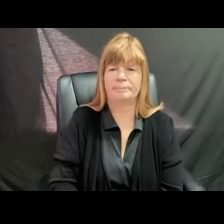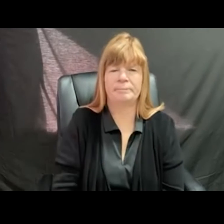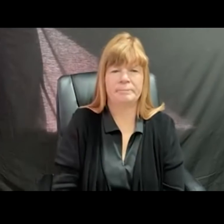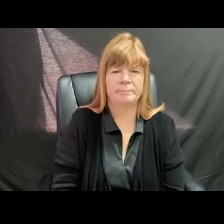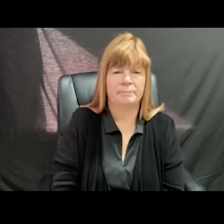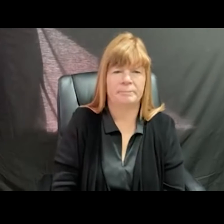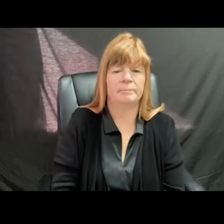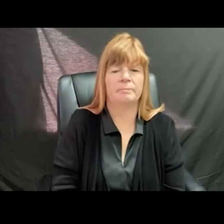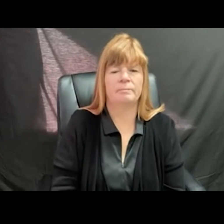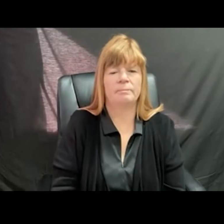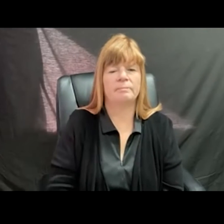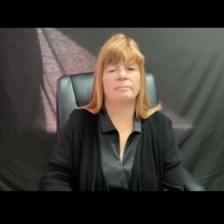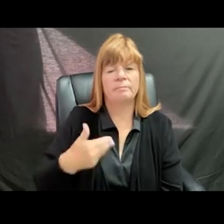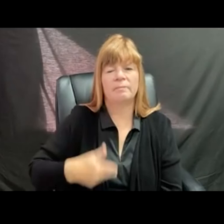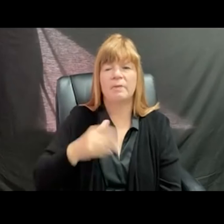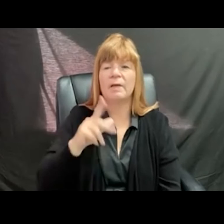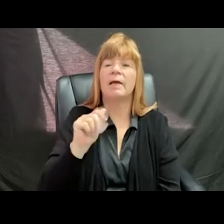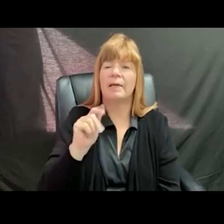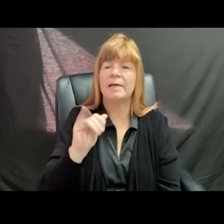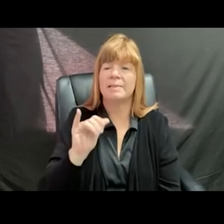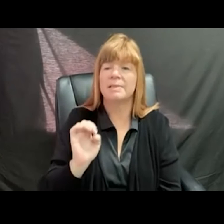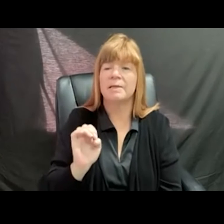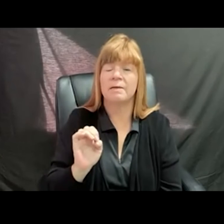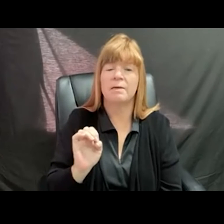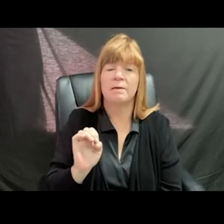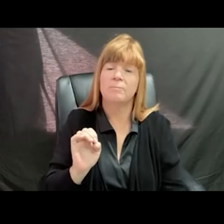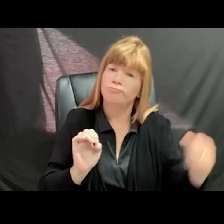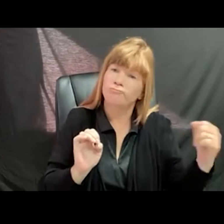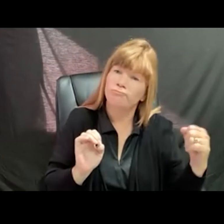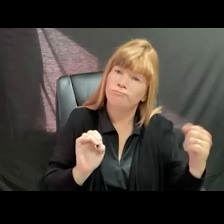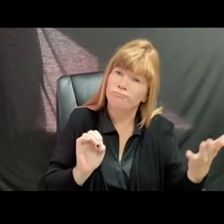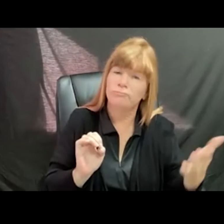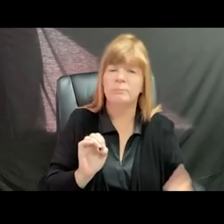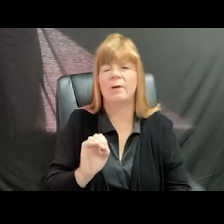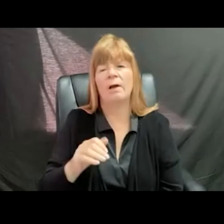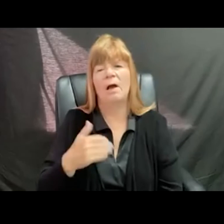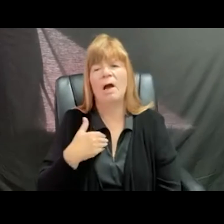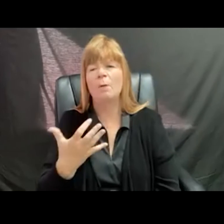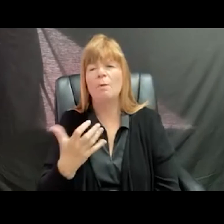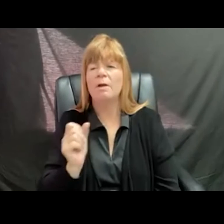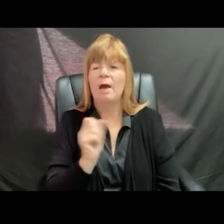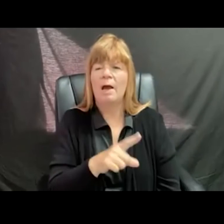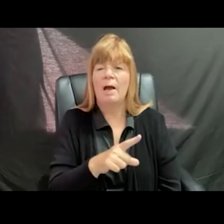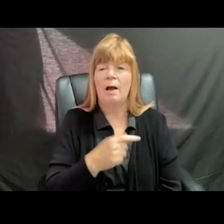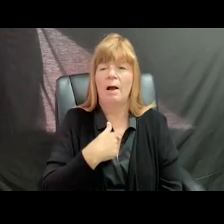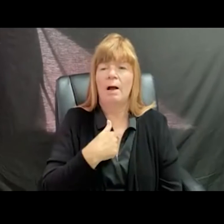This is Casey speaking yeah I just wanted to ask so I'm curious so